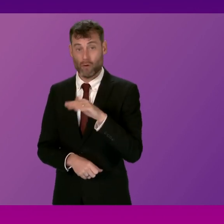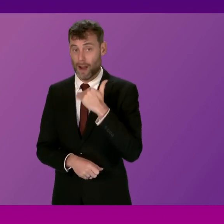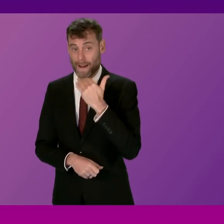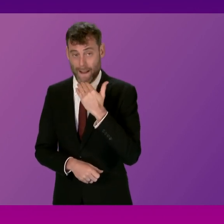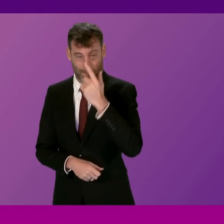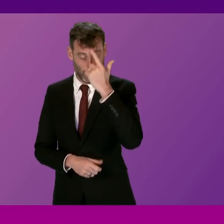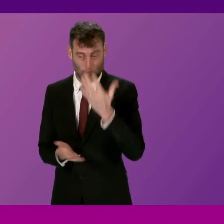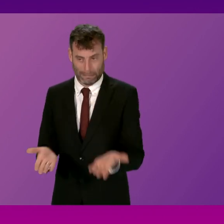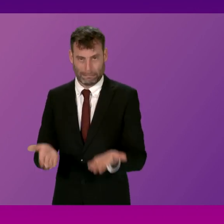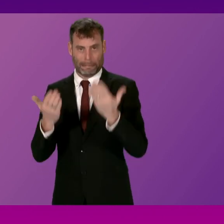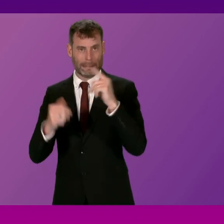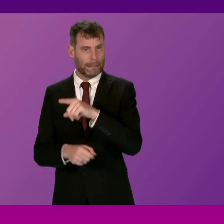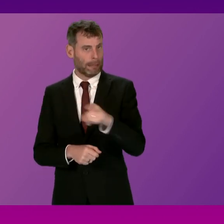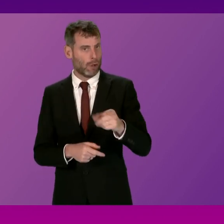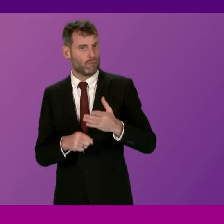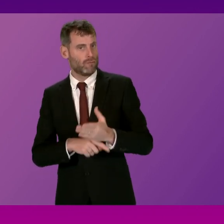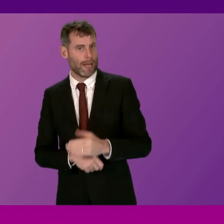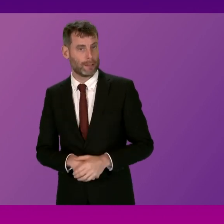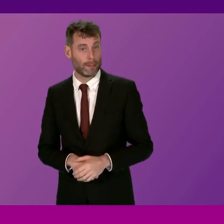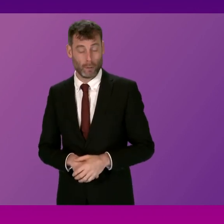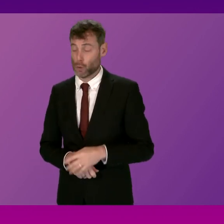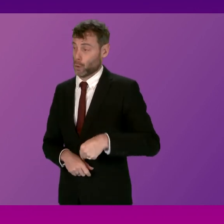All of us in the chamber, and other chambers, should heed that today, tomorrow and every day thereafter.